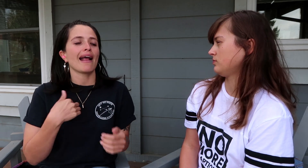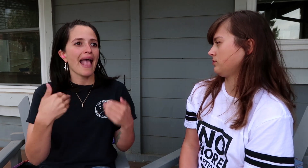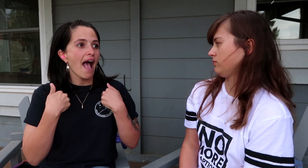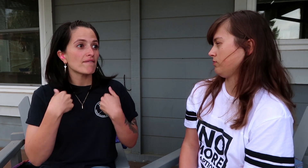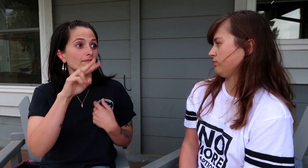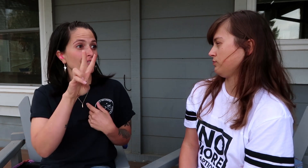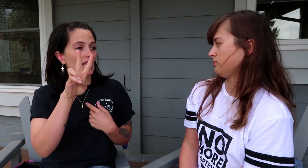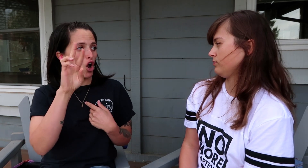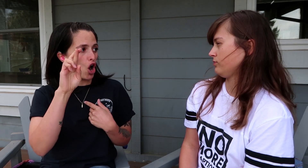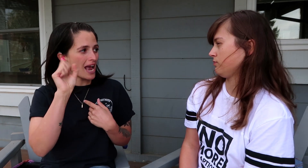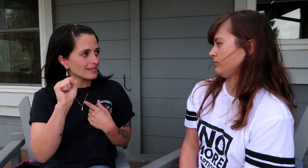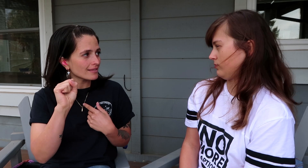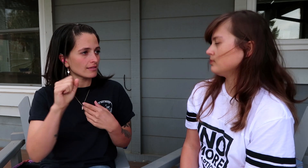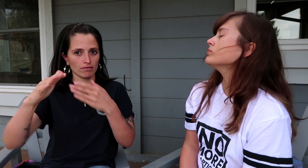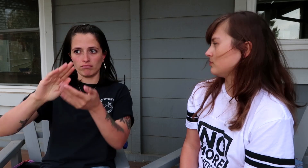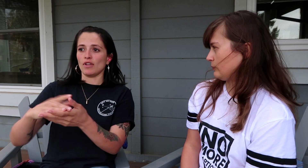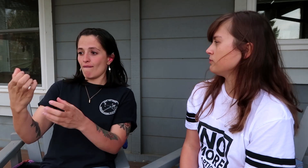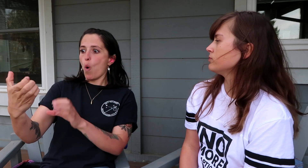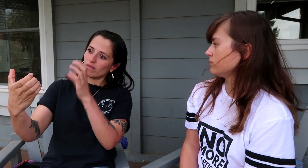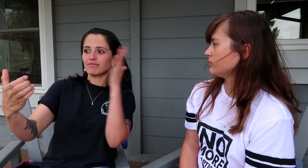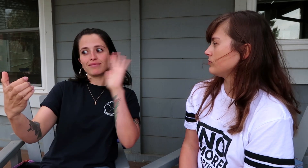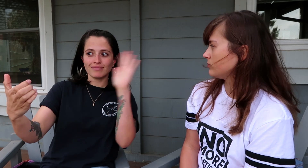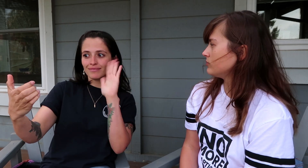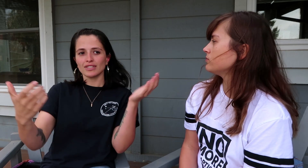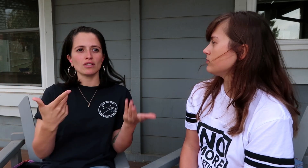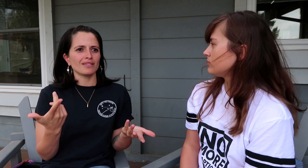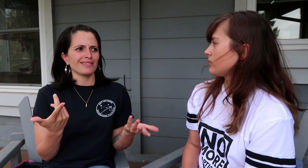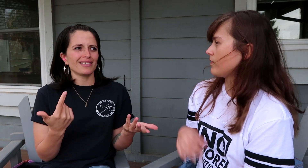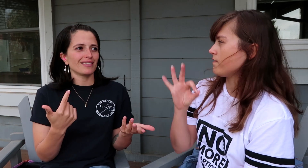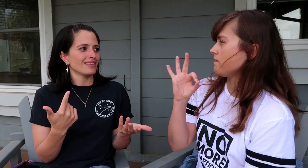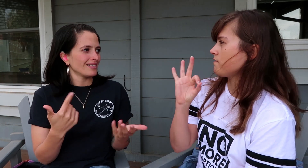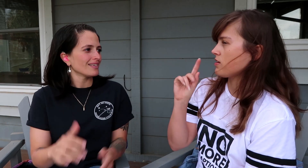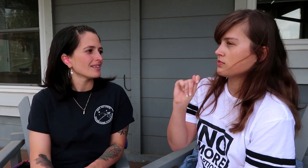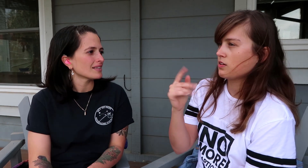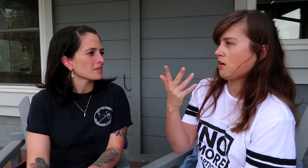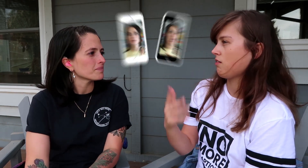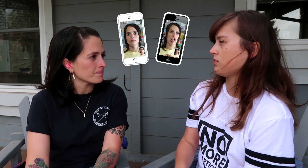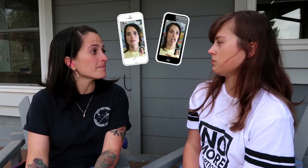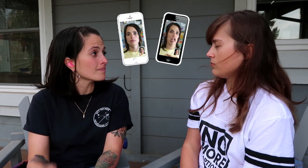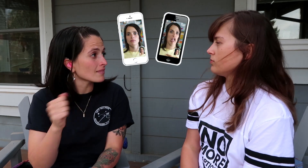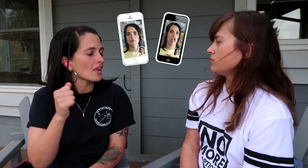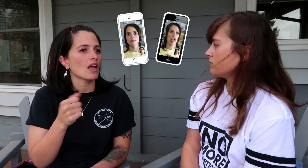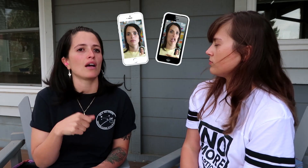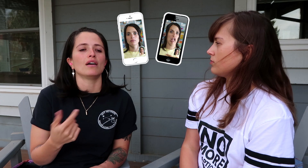I'd be able to make VRS - Video Relay calls. R: Like FaceTime. J: Yeah!